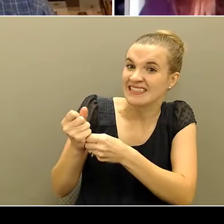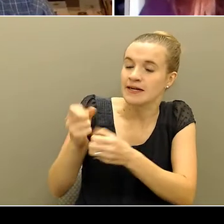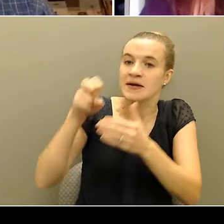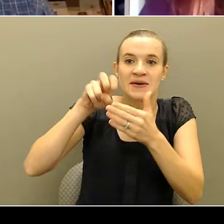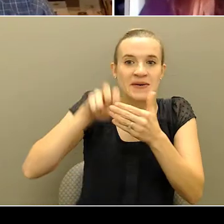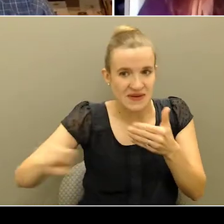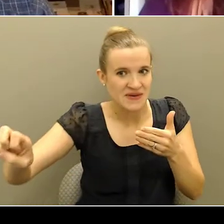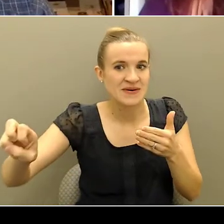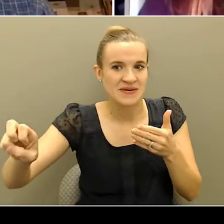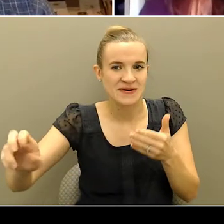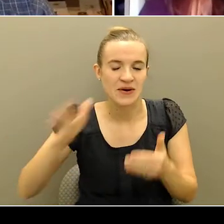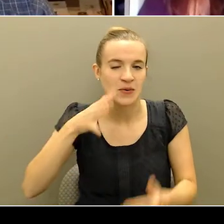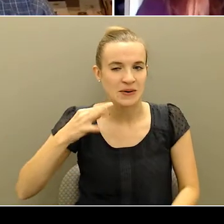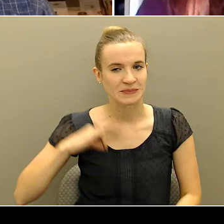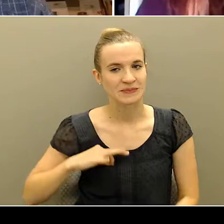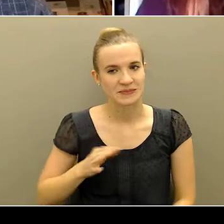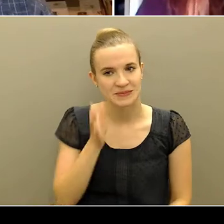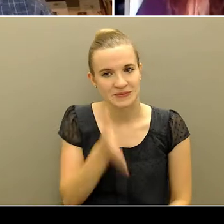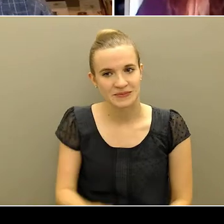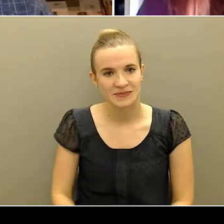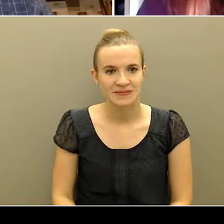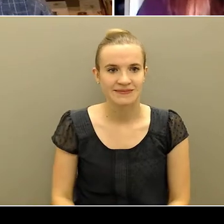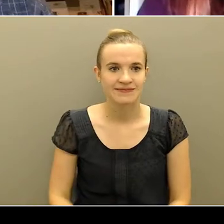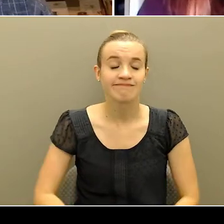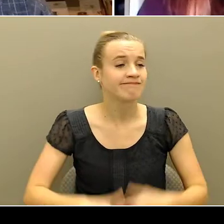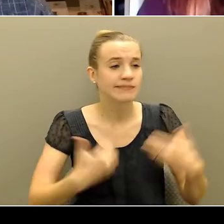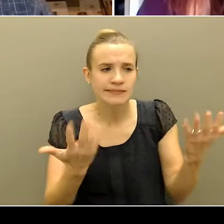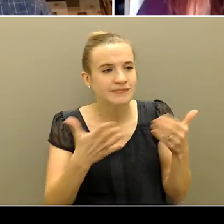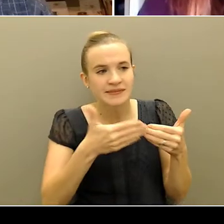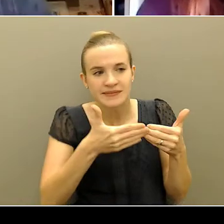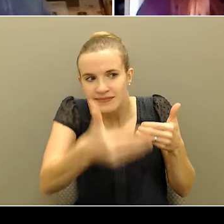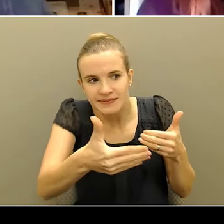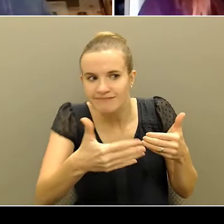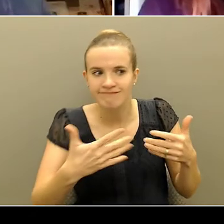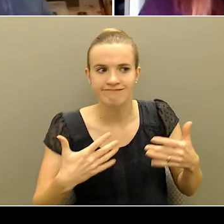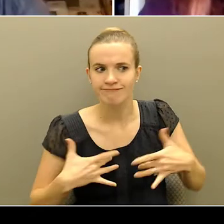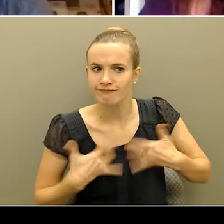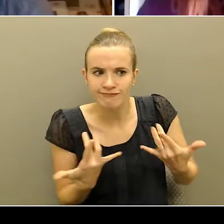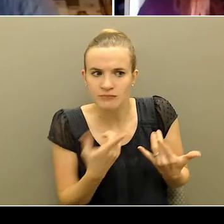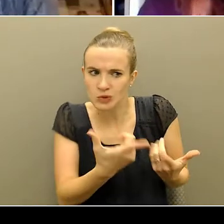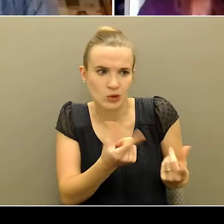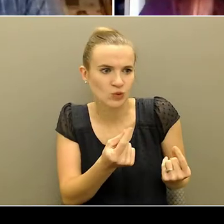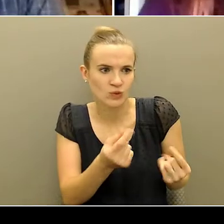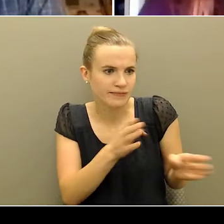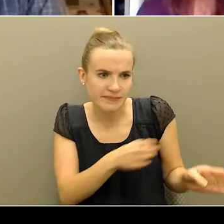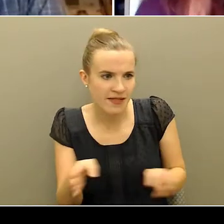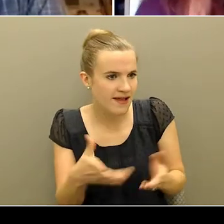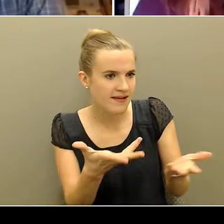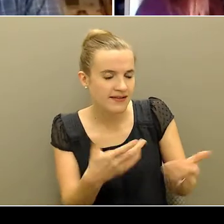Ashley: What's next? Um, I have I mean, I have ideas. I'm just not sure exactly